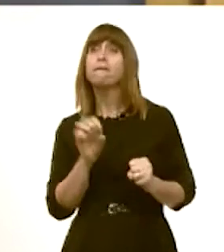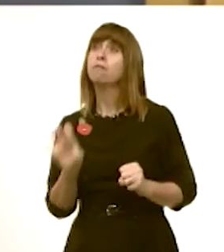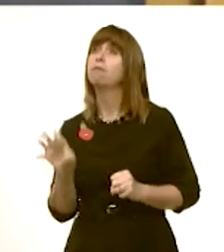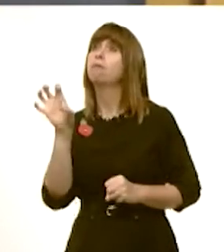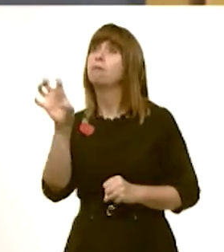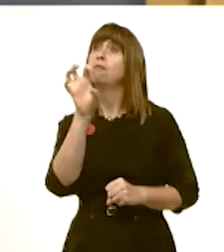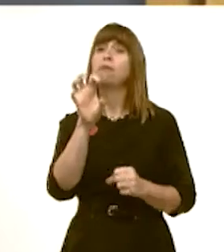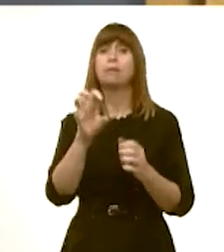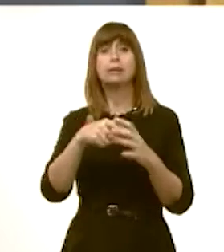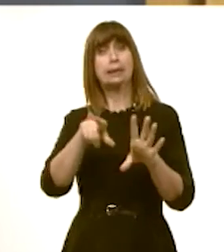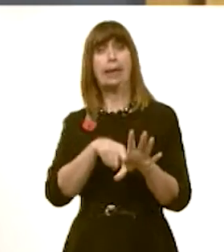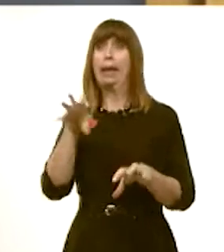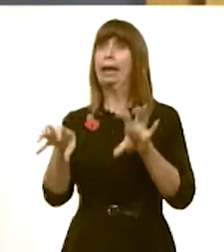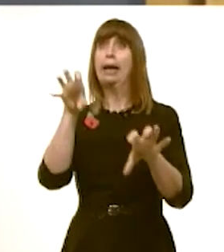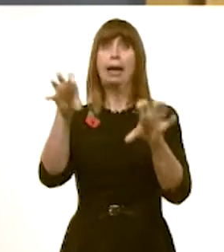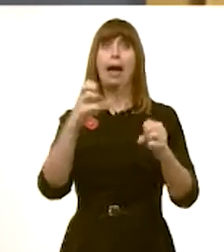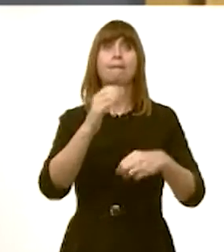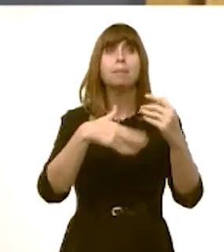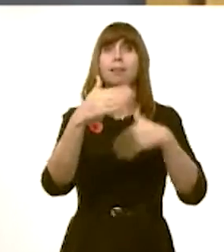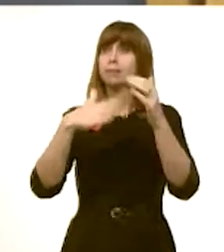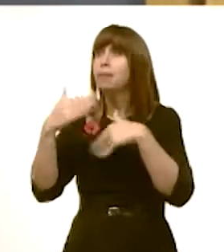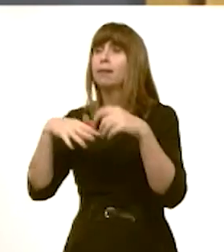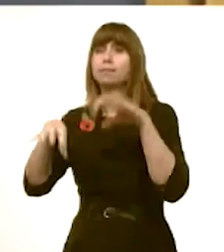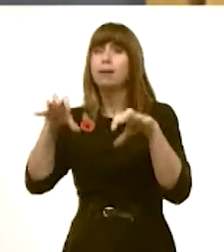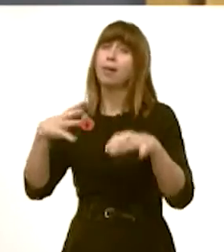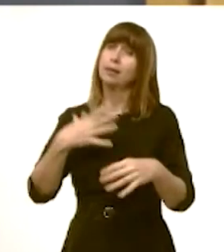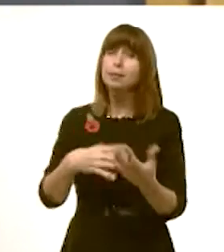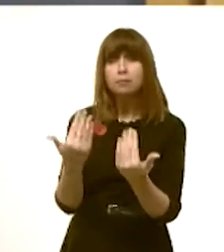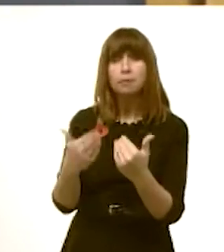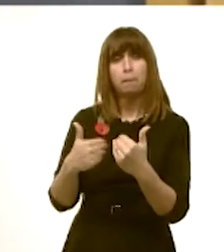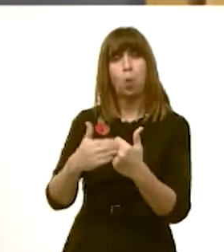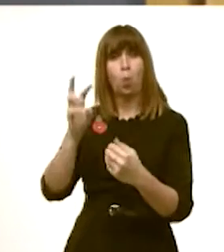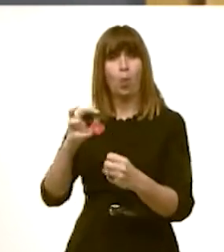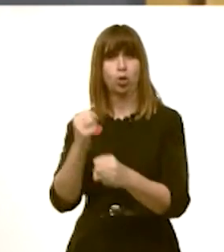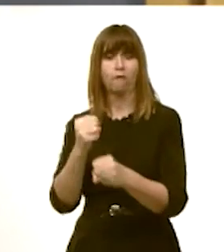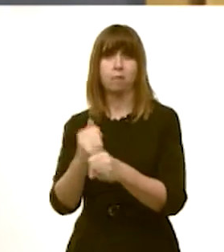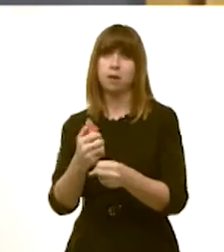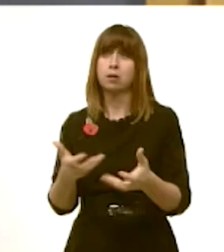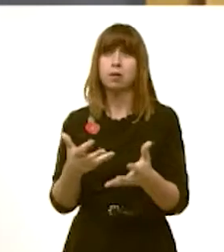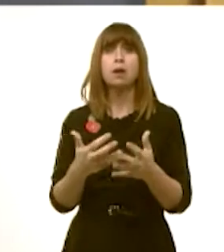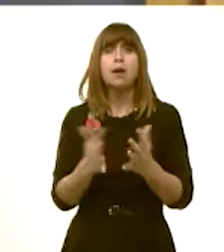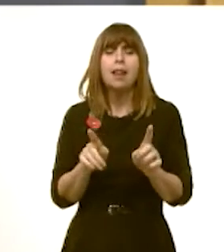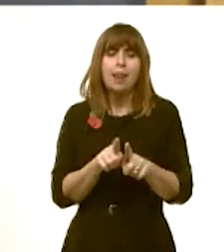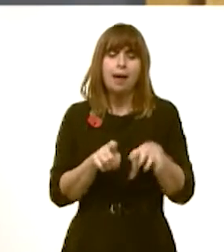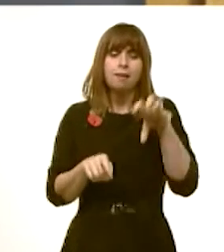But we do need more Welsh Government efforts to help regenerate nearby town centres and in the south Wales Valleys.